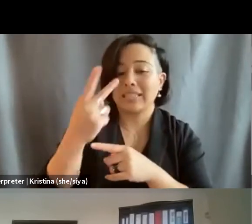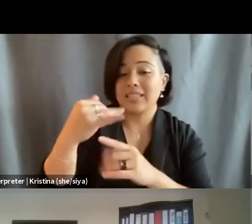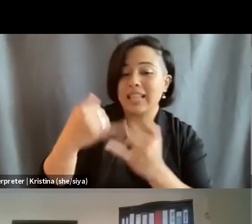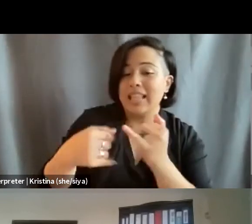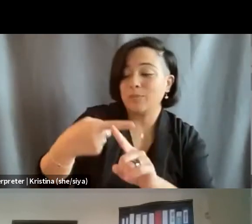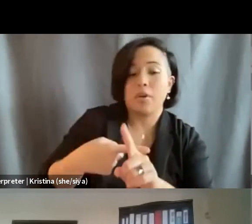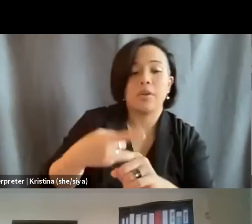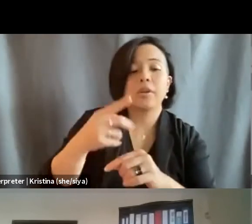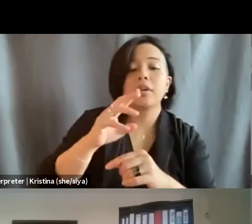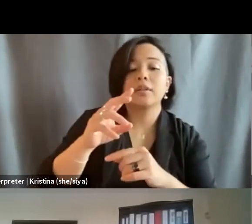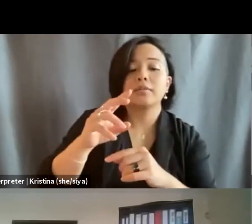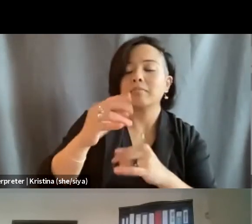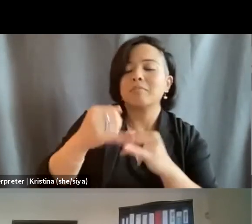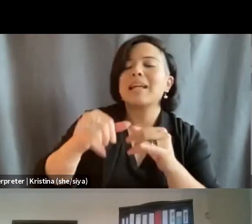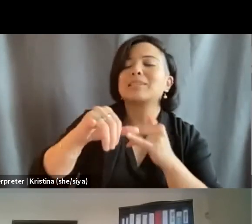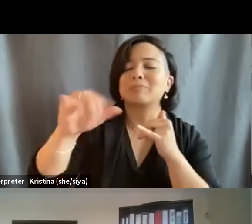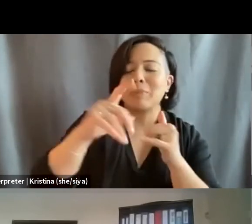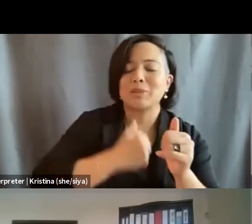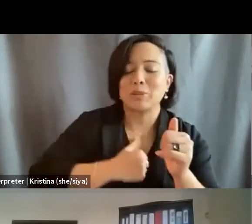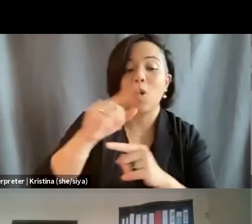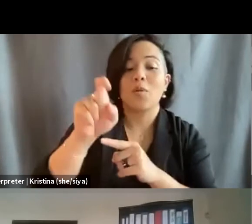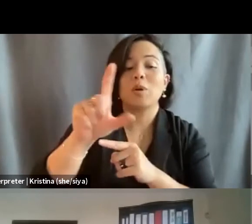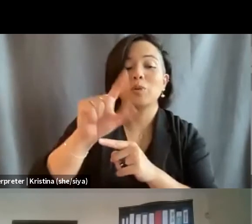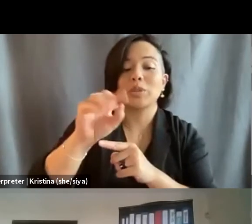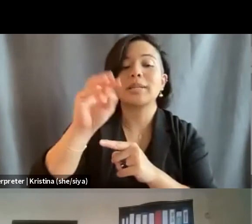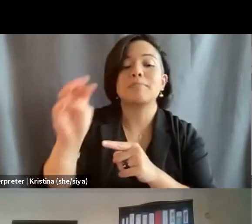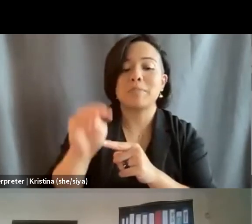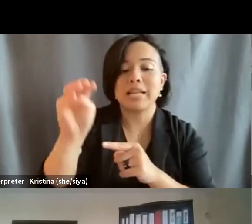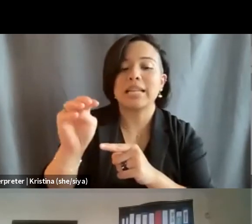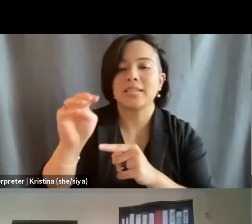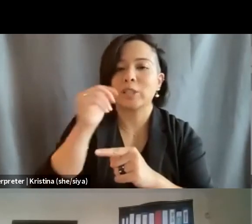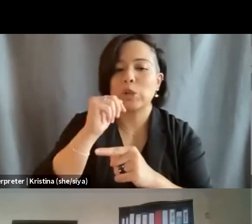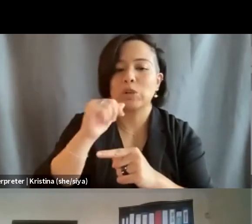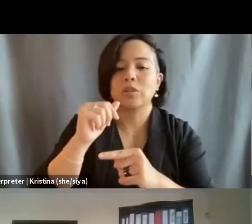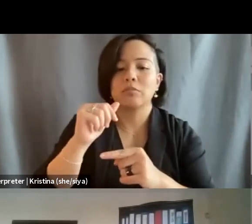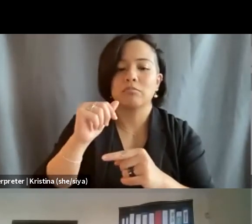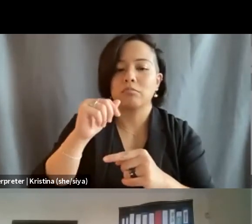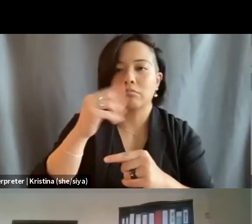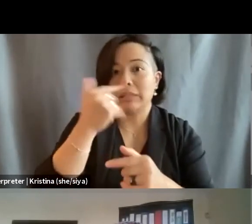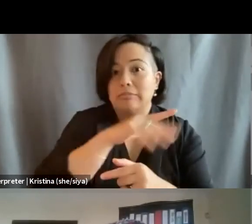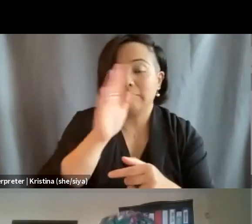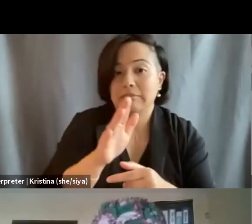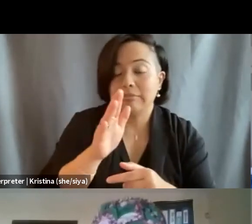out of school either because they never started or because they dropped out of school on the way.